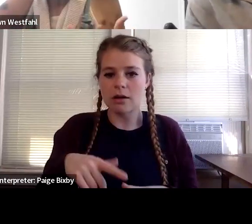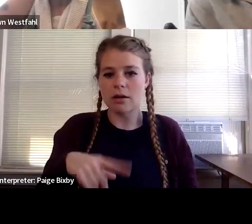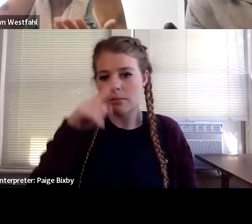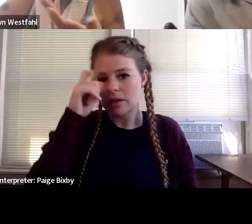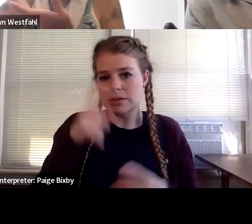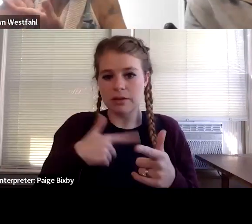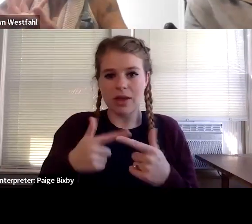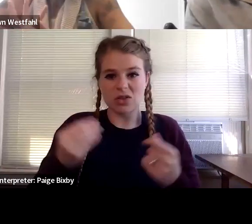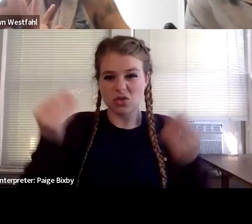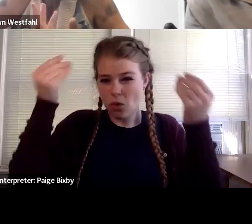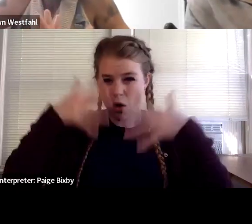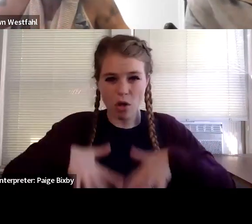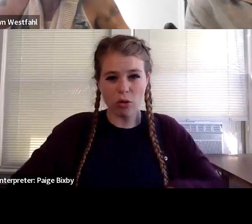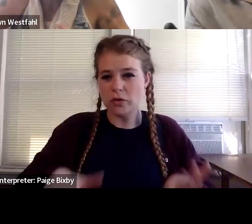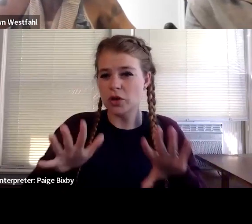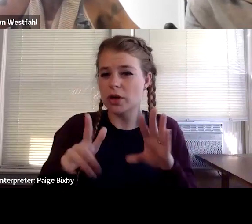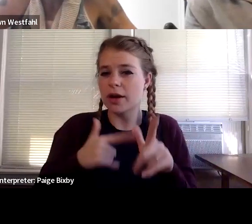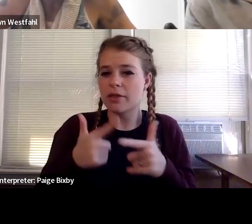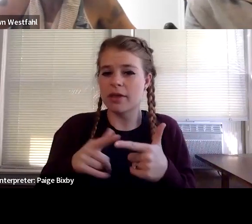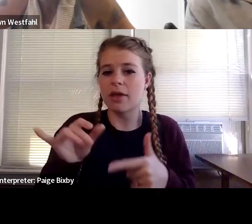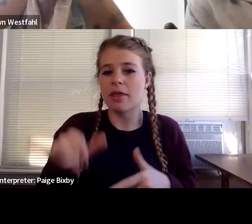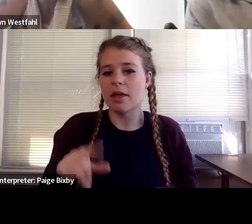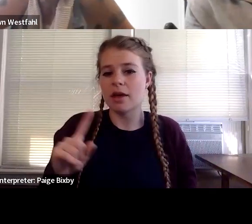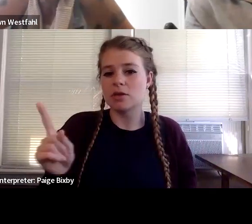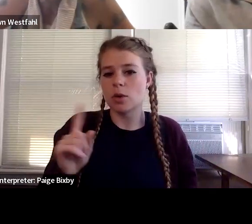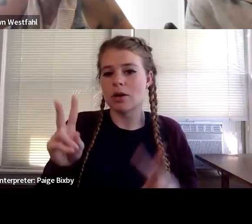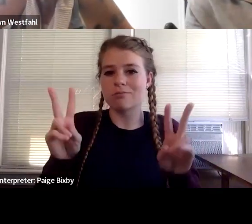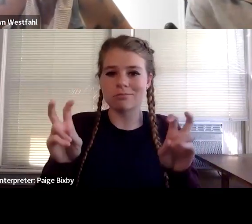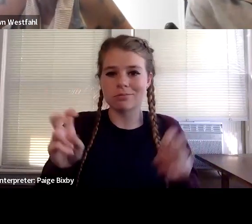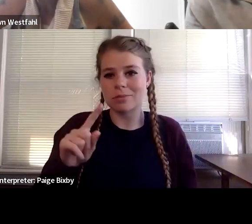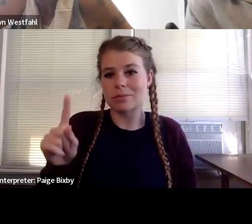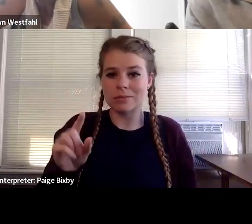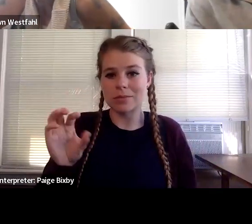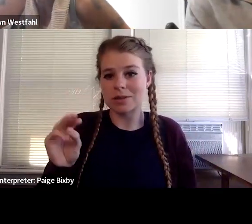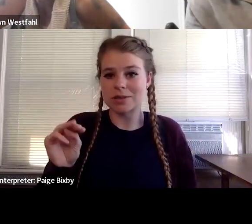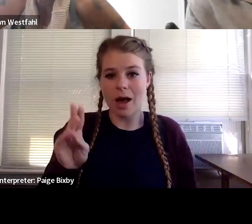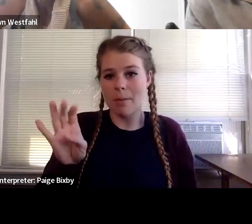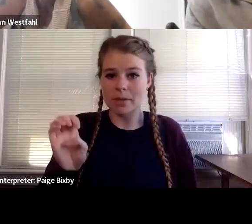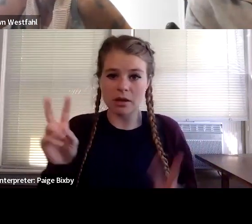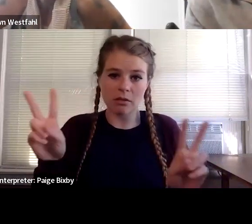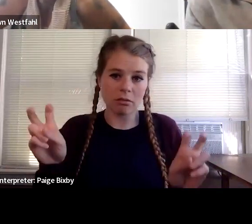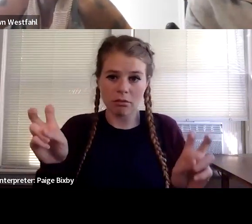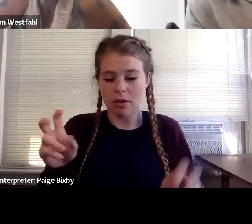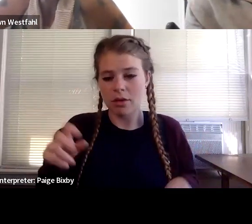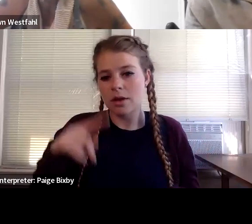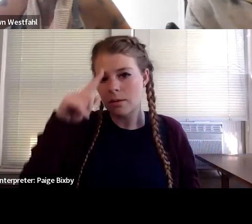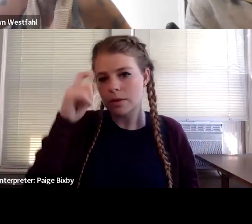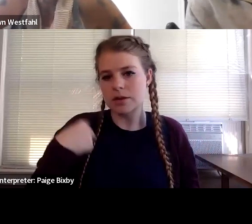And then that's where they get the zombie thing from because we're not flesh-eating zombies,